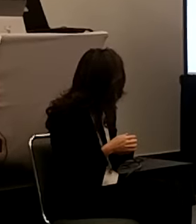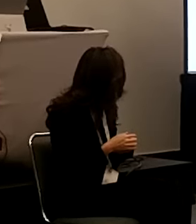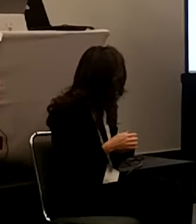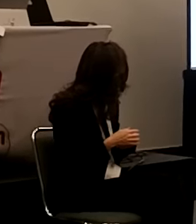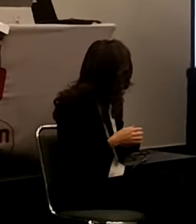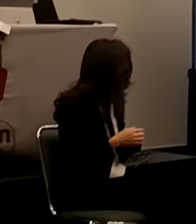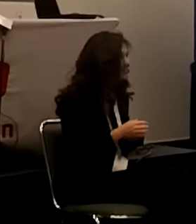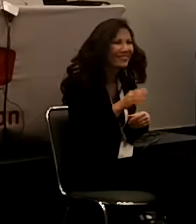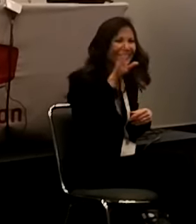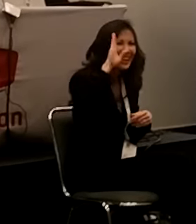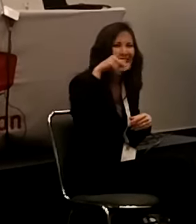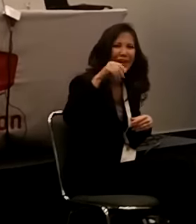Hey, Paul.